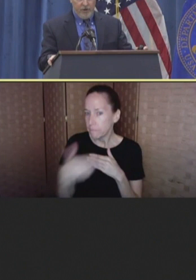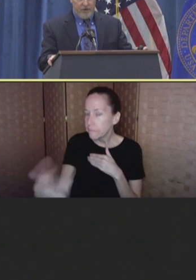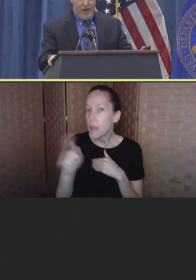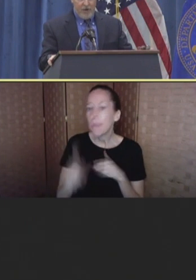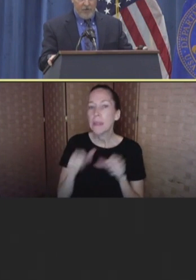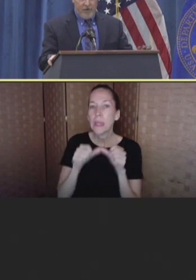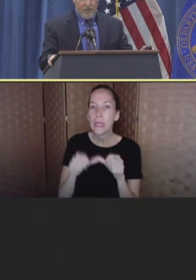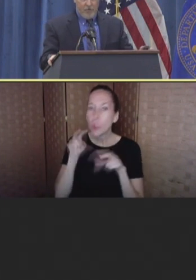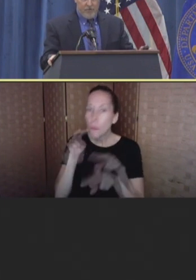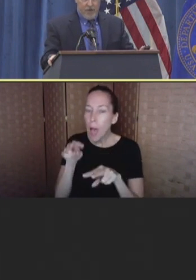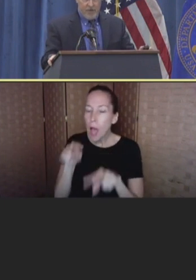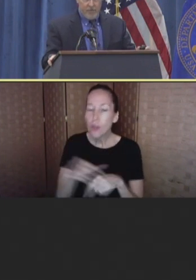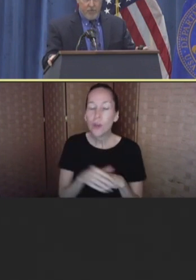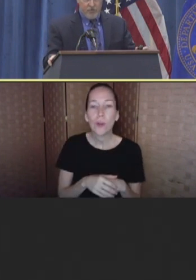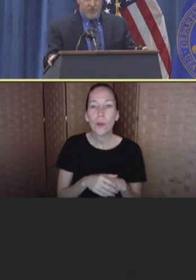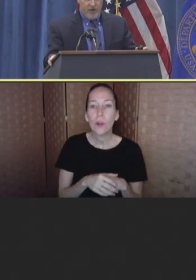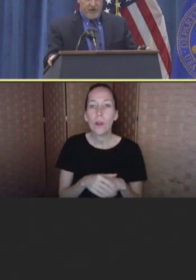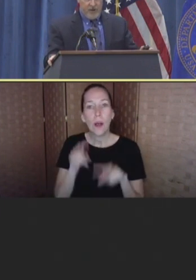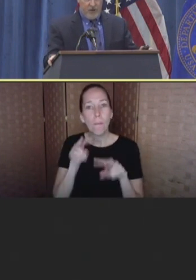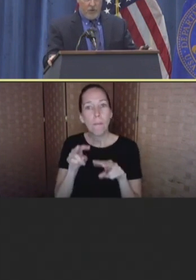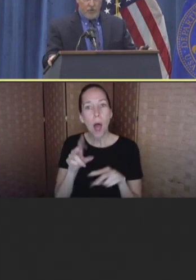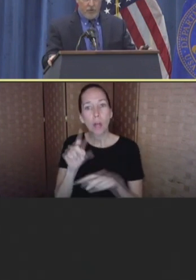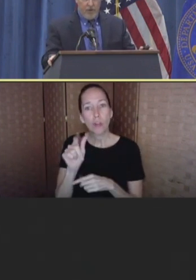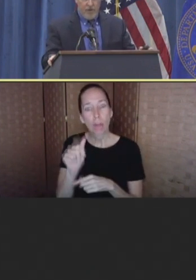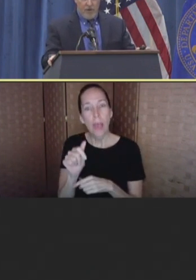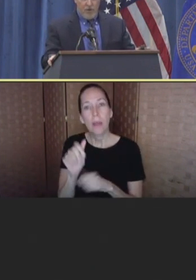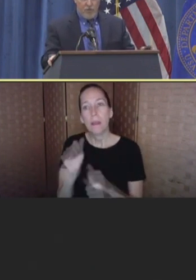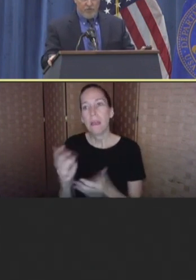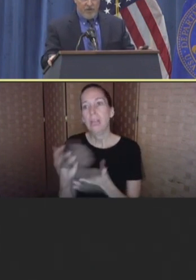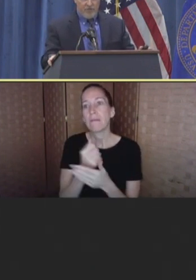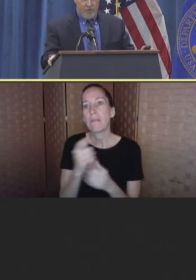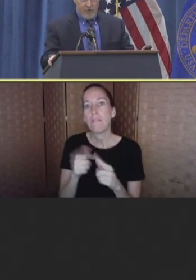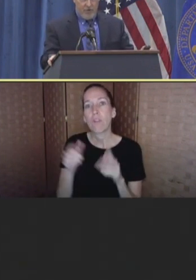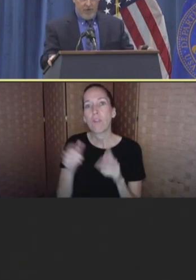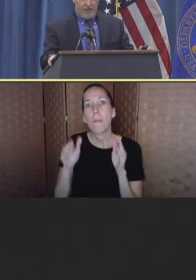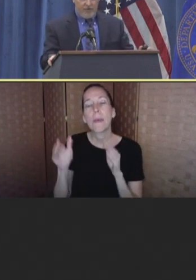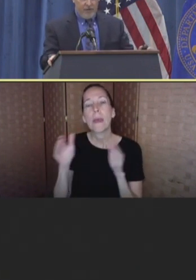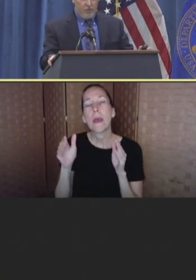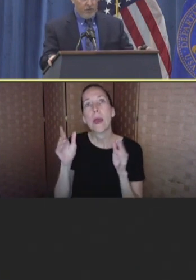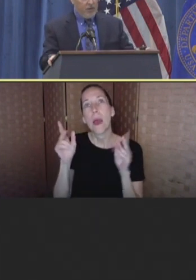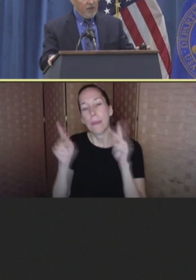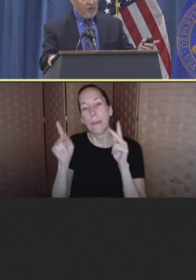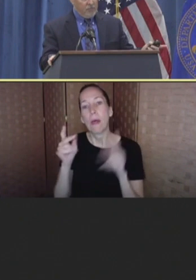Monitoring data are available for persons 18 and older who received the Moderna vaccine only.